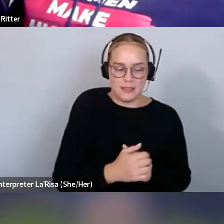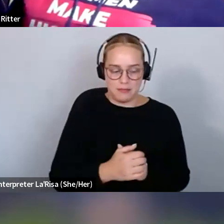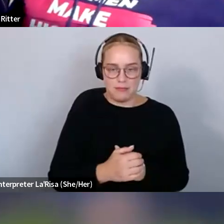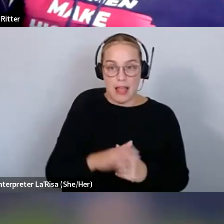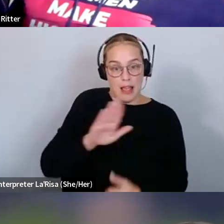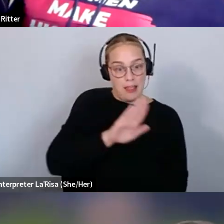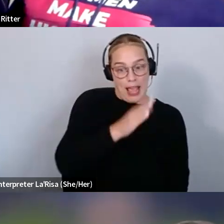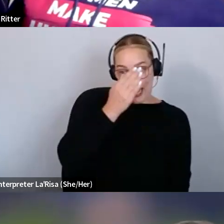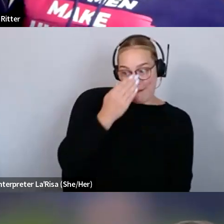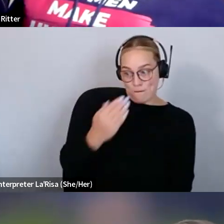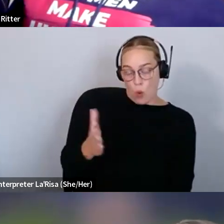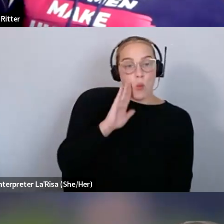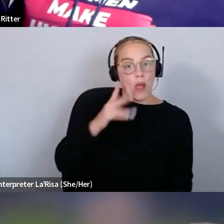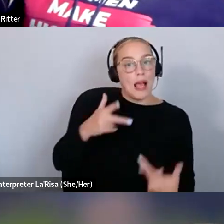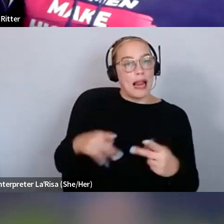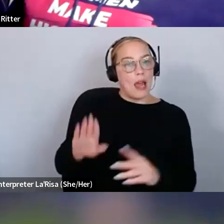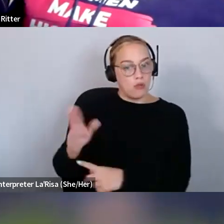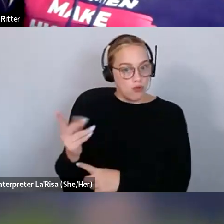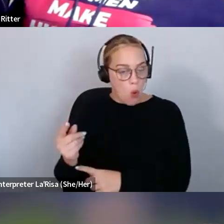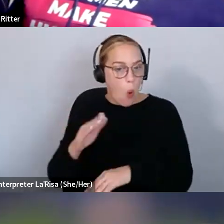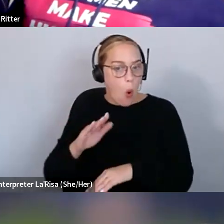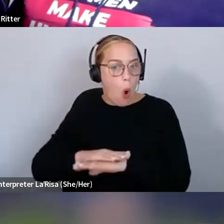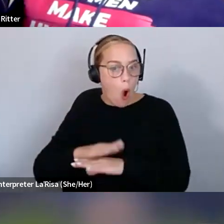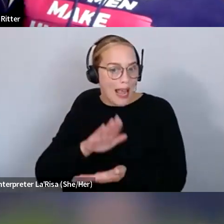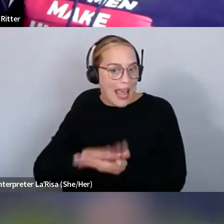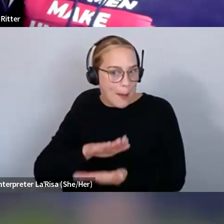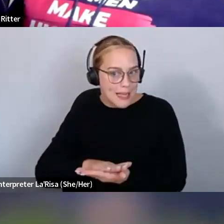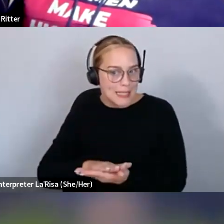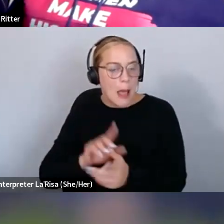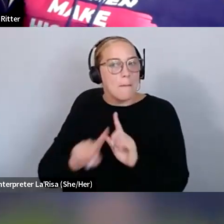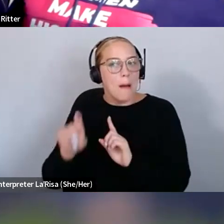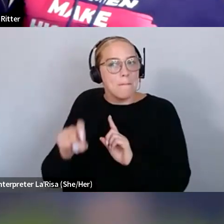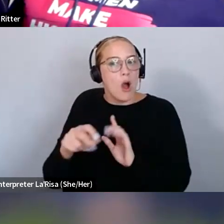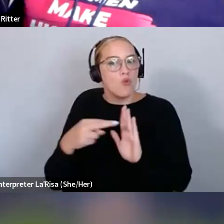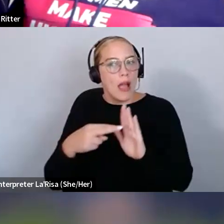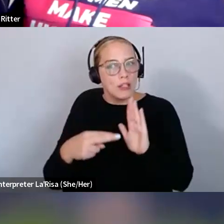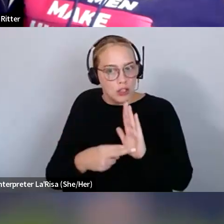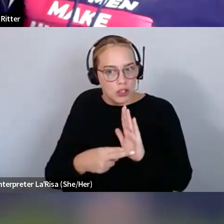captions. They may ask for documentation there. When next is, they